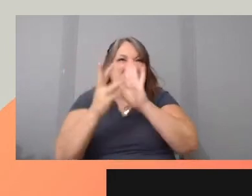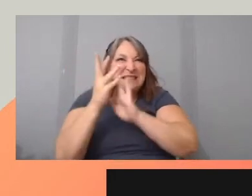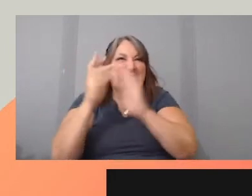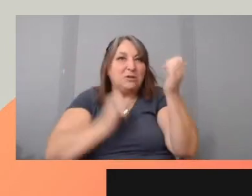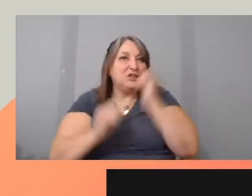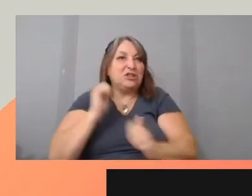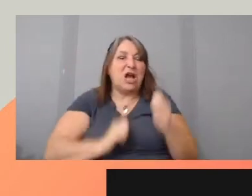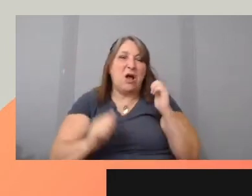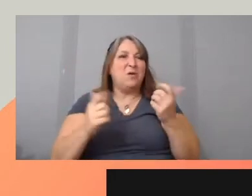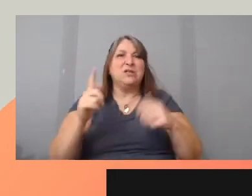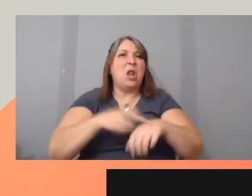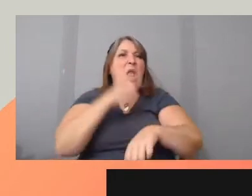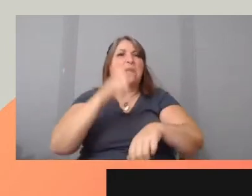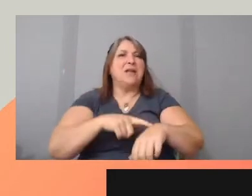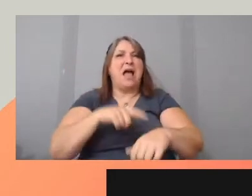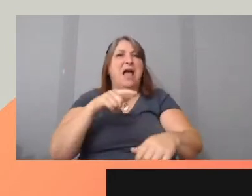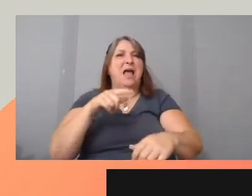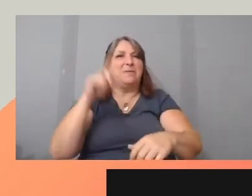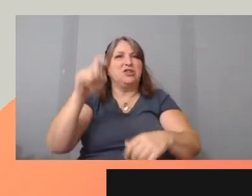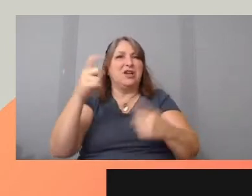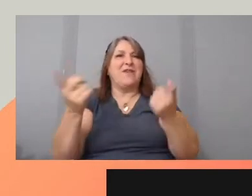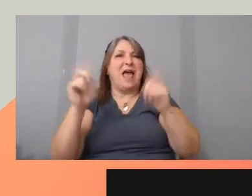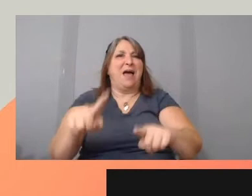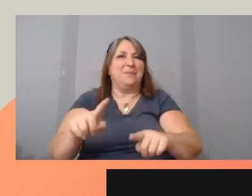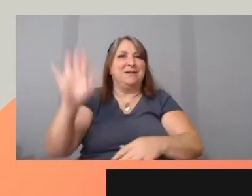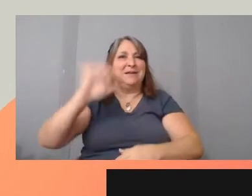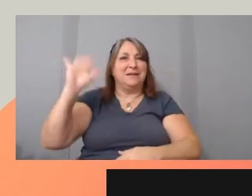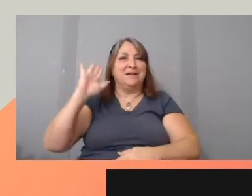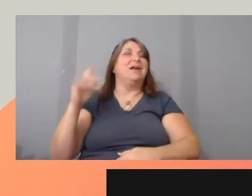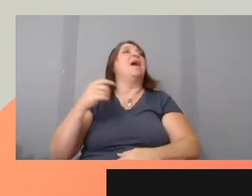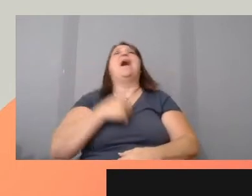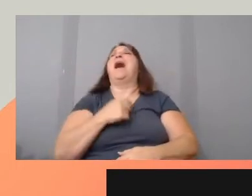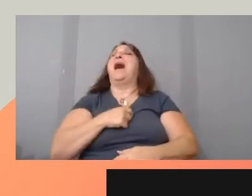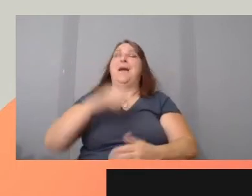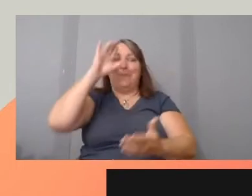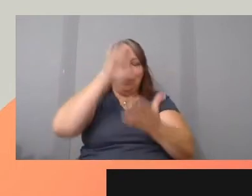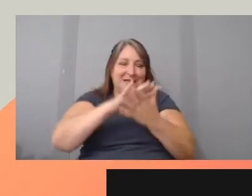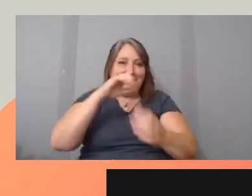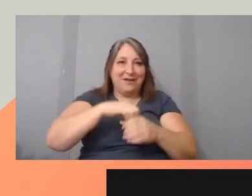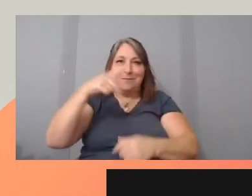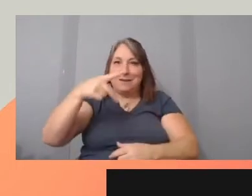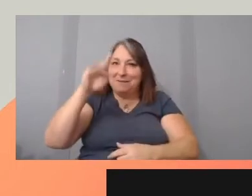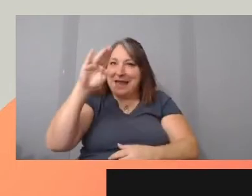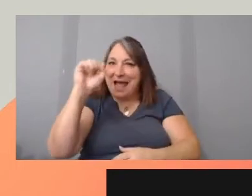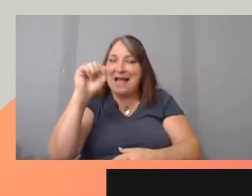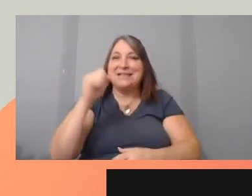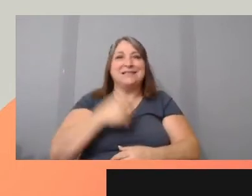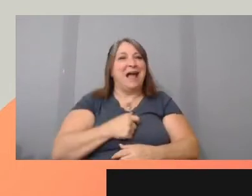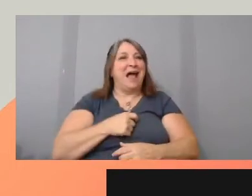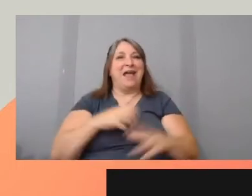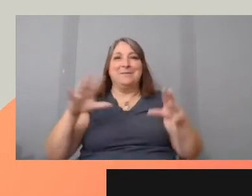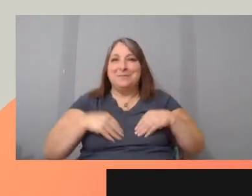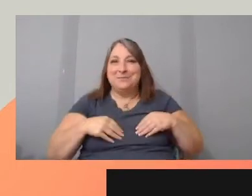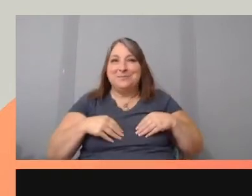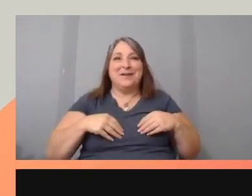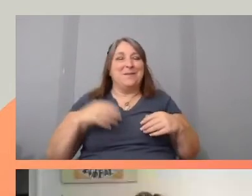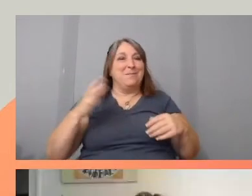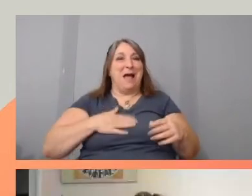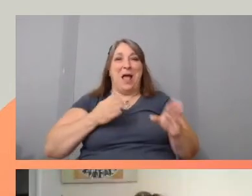And they both conclude it like, I drink the Kool-Aid of public media, I believe in it. Like, it's why I book kind of spent my whole career working